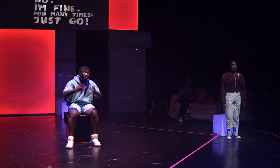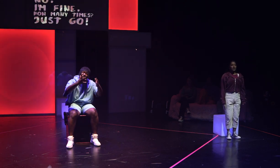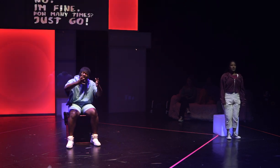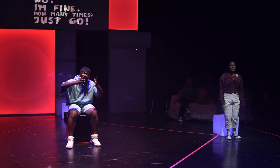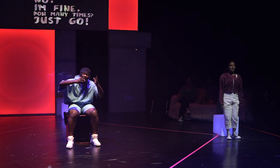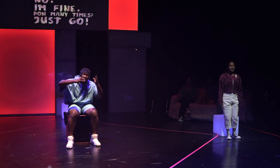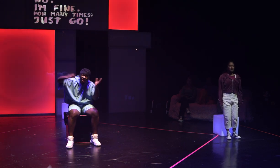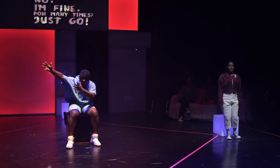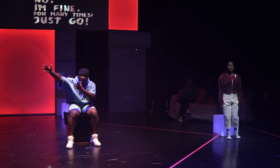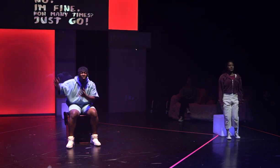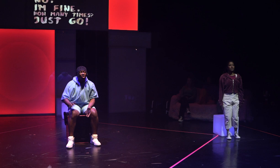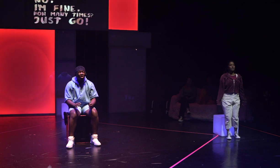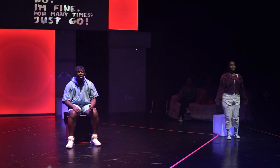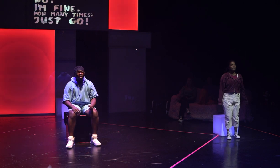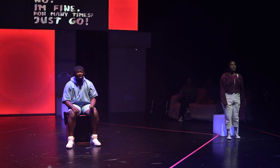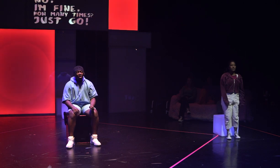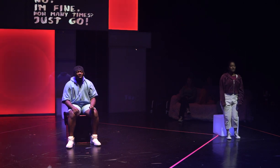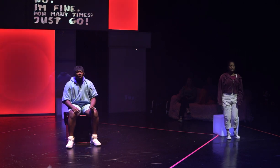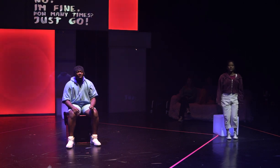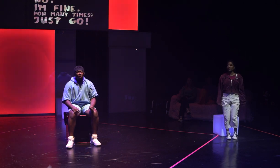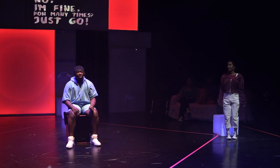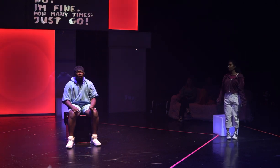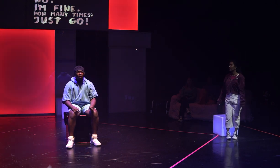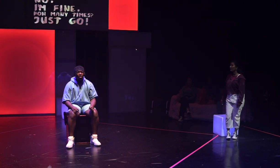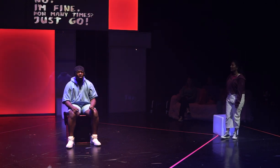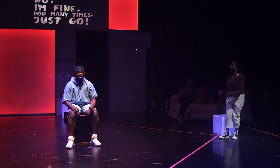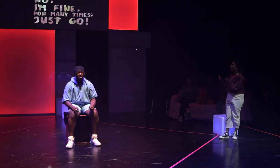I'm fine! How many times? Just... go!